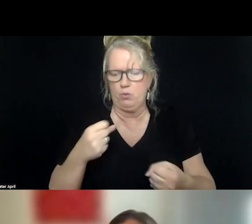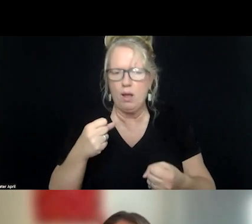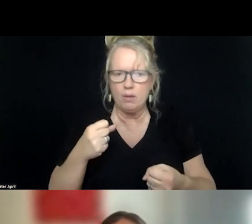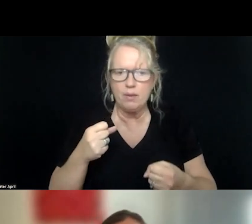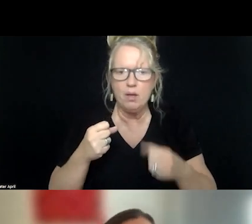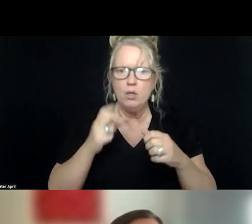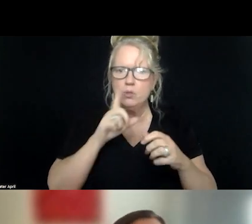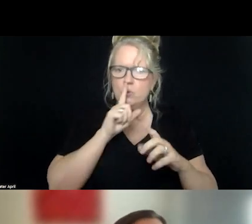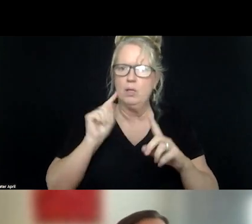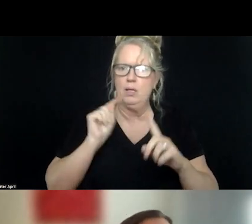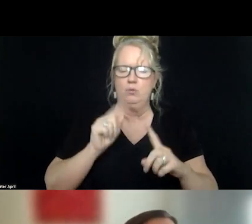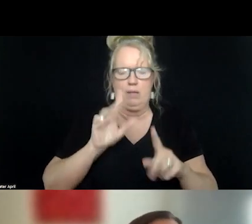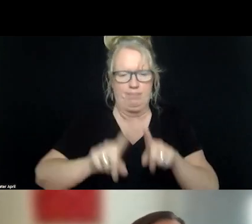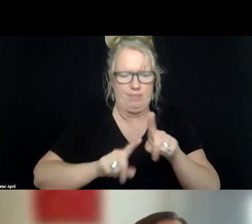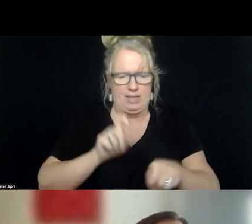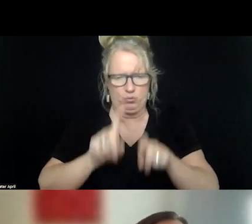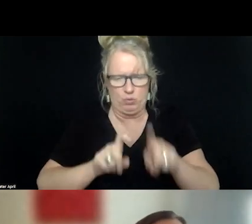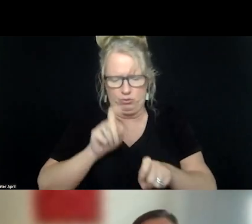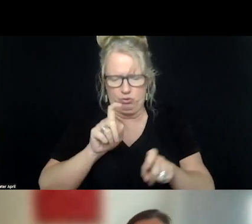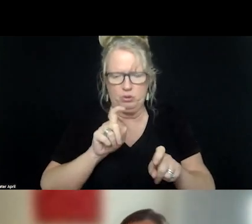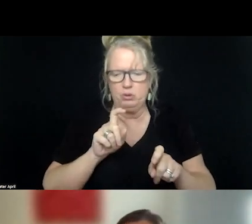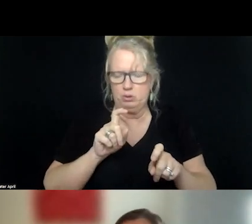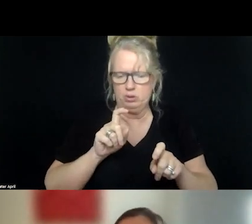SO I ASK ABOUT THERAPY AND EMS AND HOSPITALIZATION.